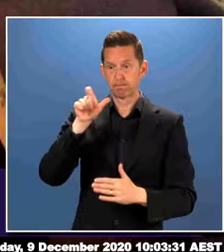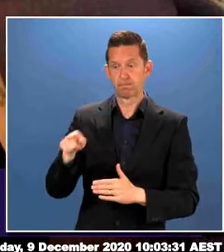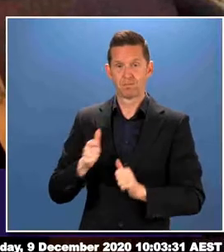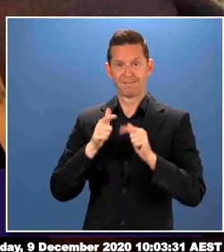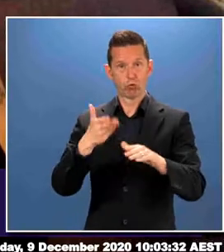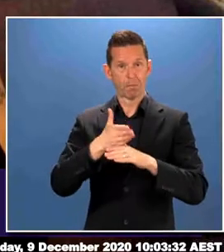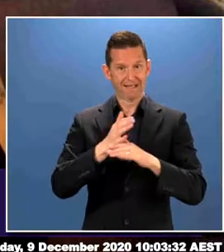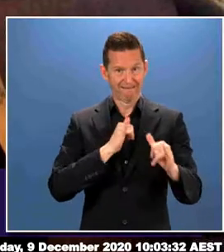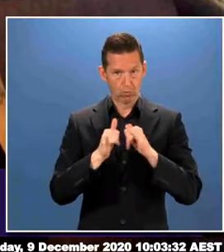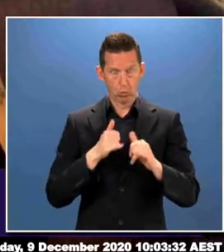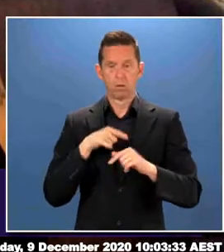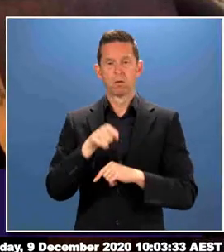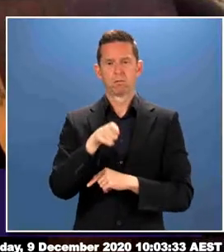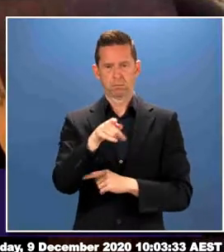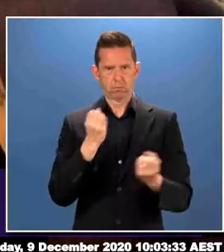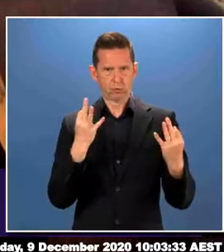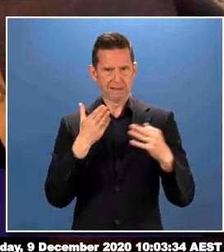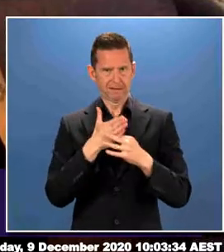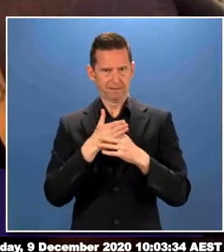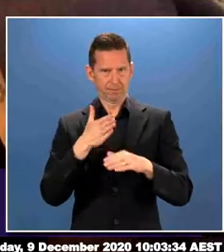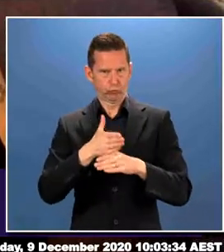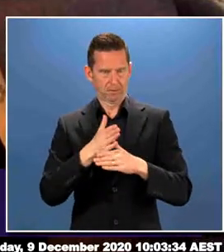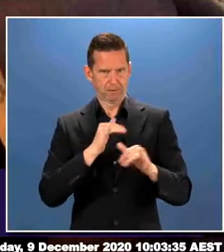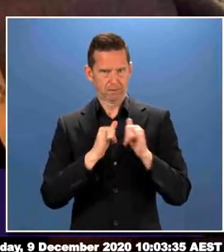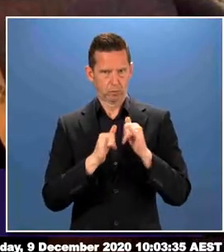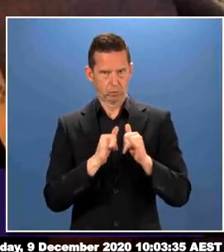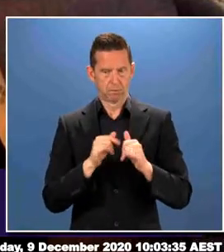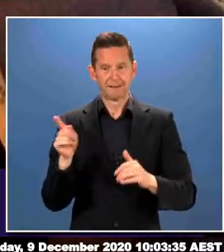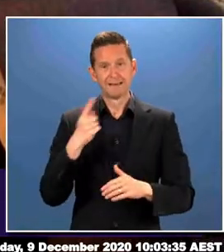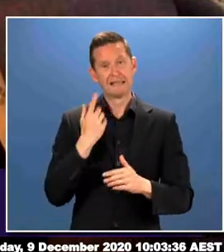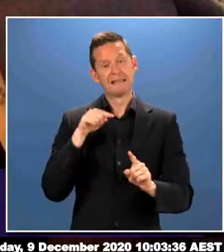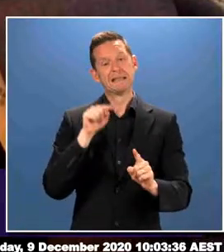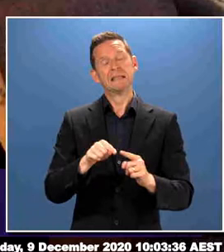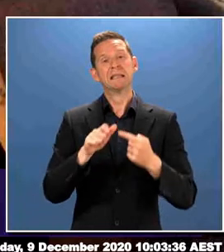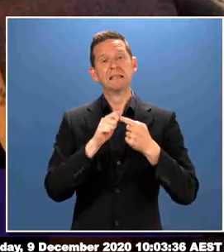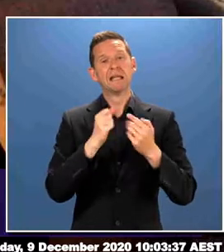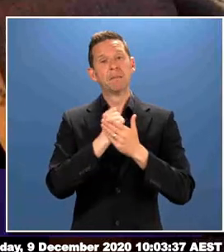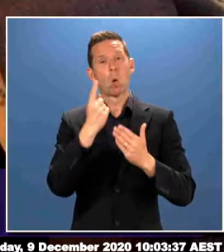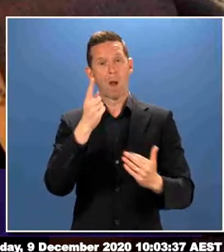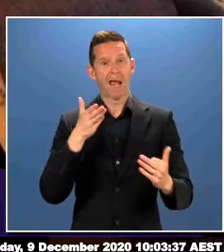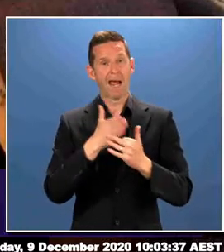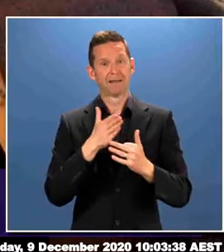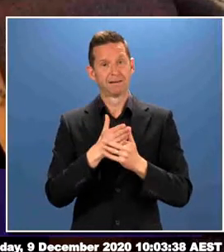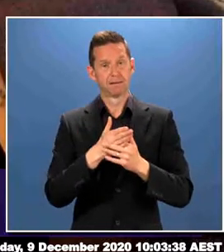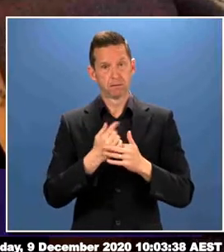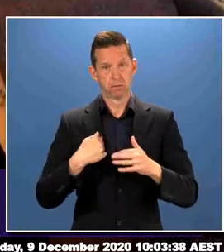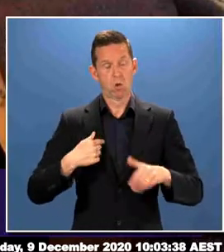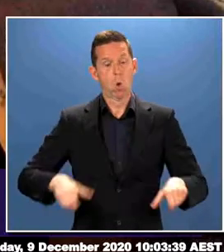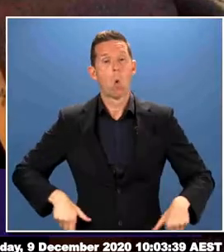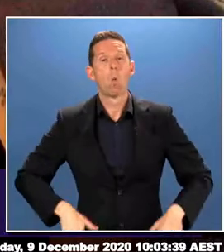was not accessible for them. So they said: One of the things is access. A big problem for me with a physical disability and using a wheelchair.